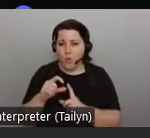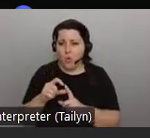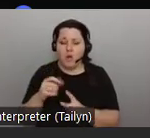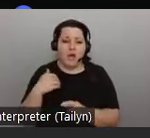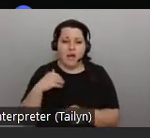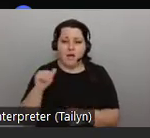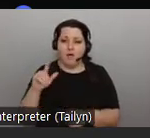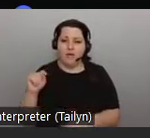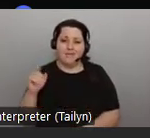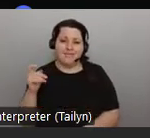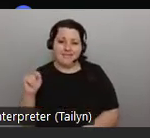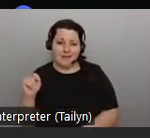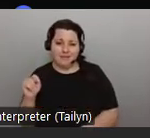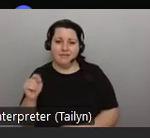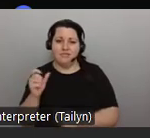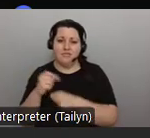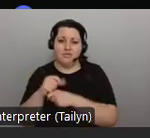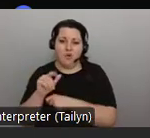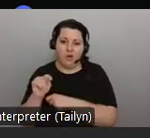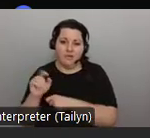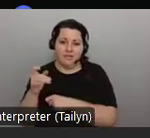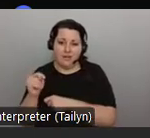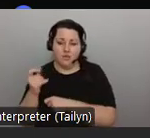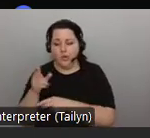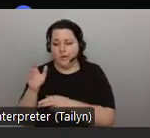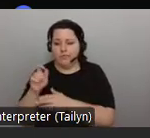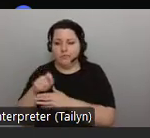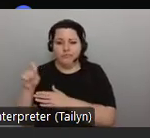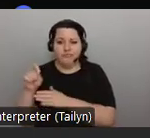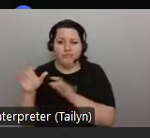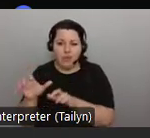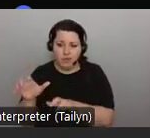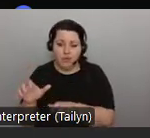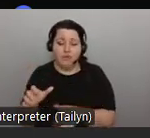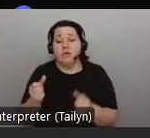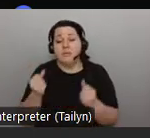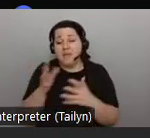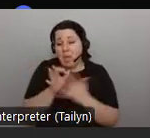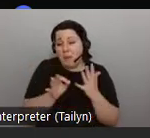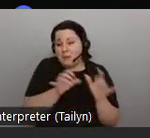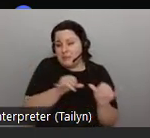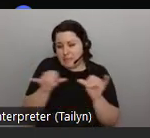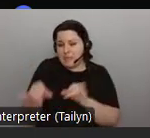right after reading order but if you go to picture format we have that same button here. If you are an older versions